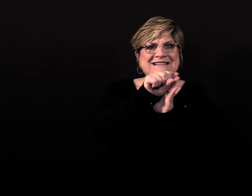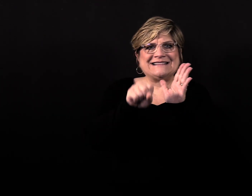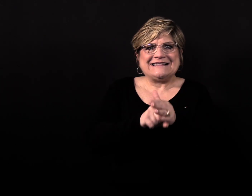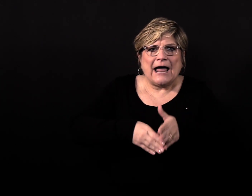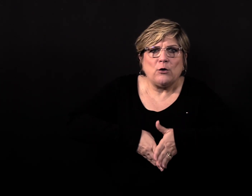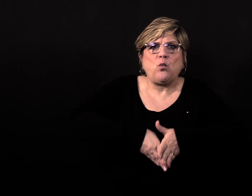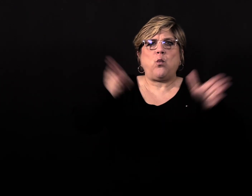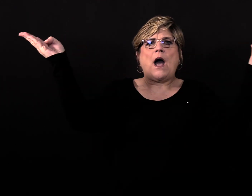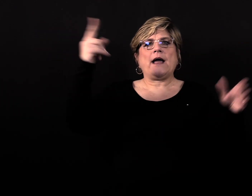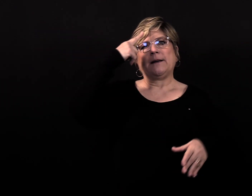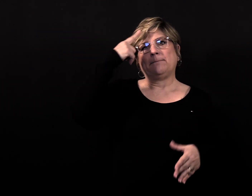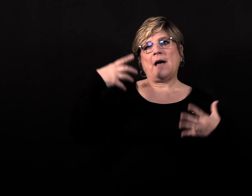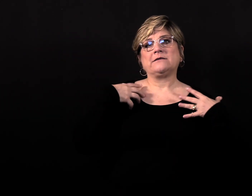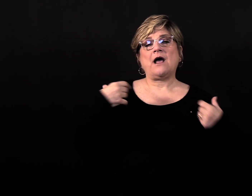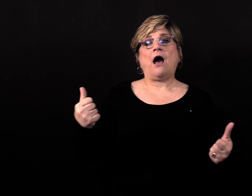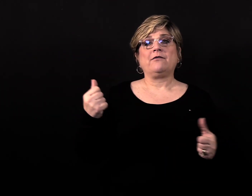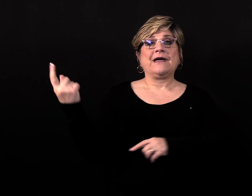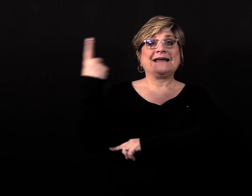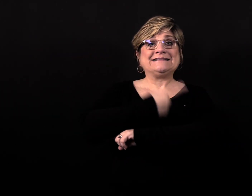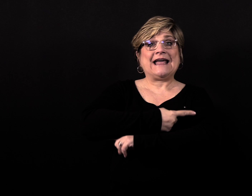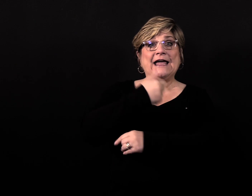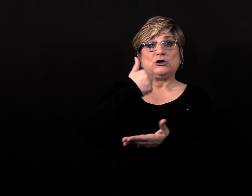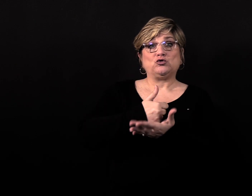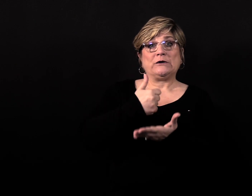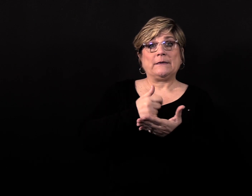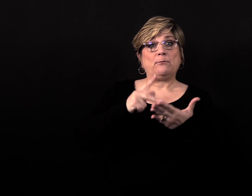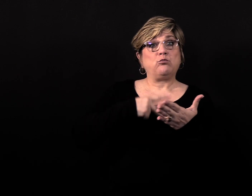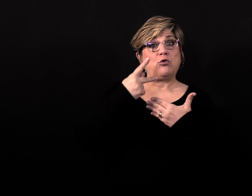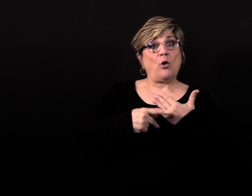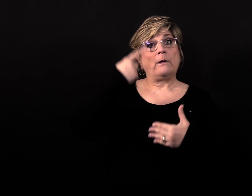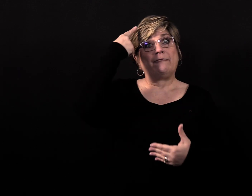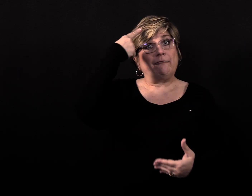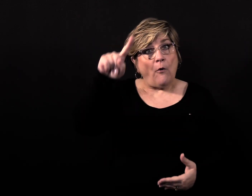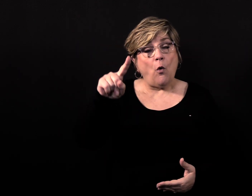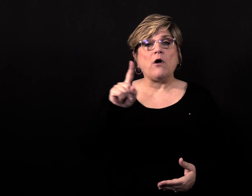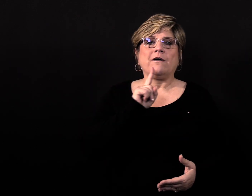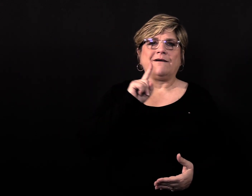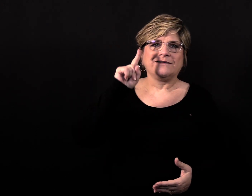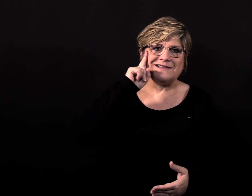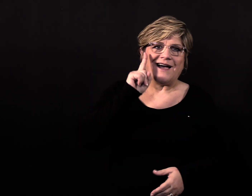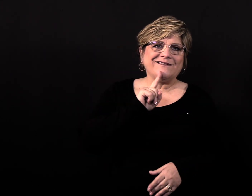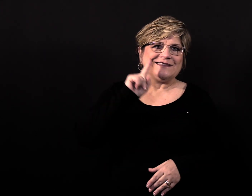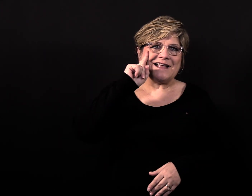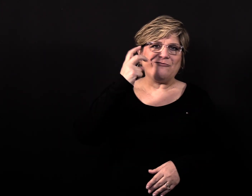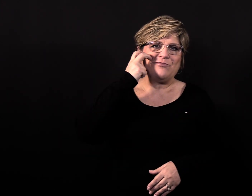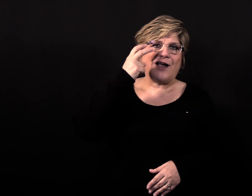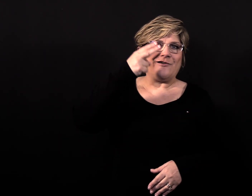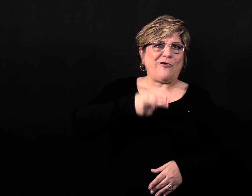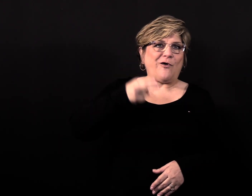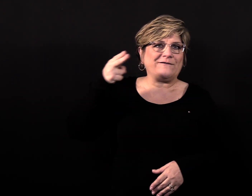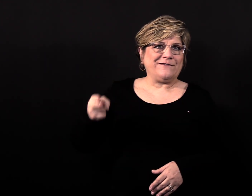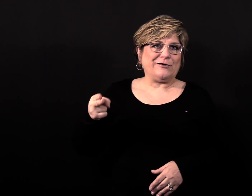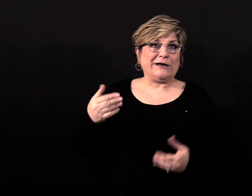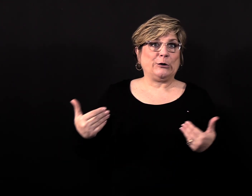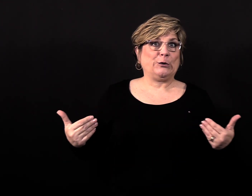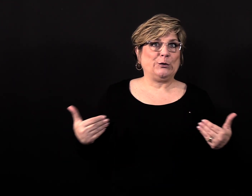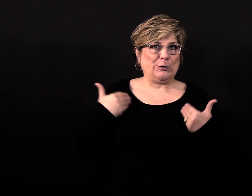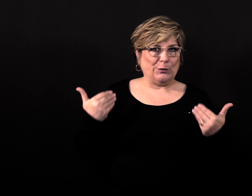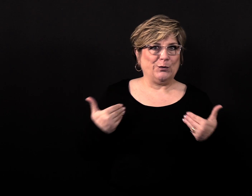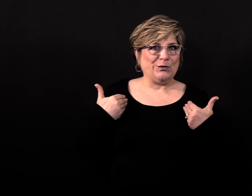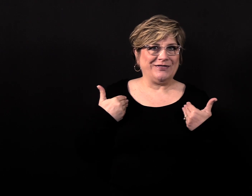mental health day treatment program for deaf, deafblind, and hard of hearing youth.